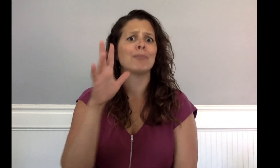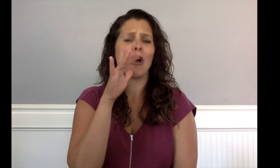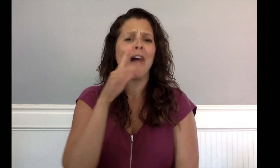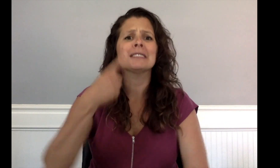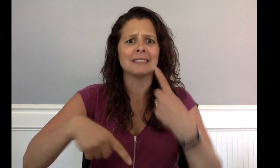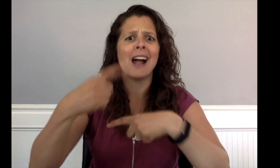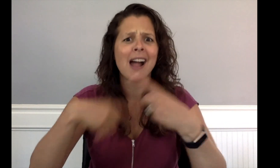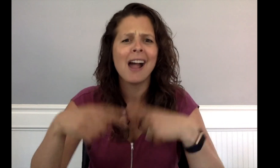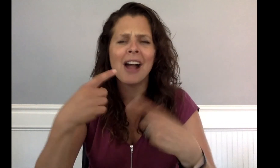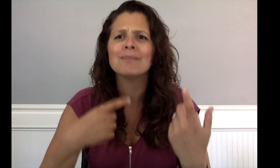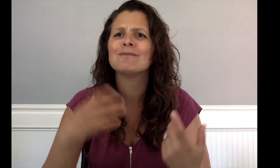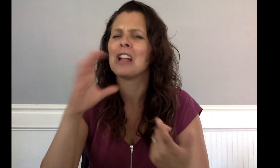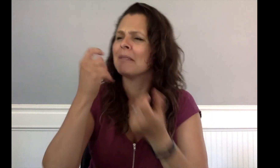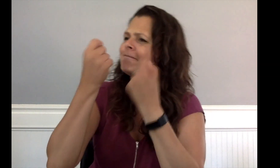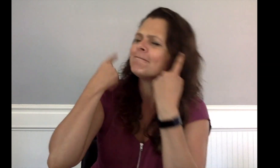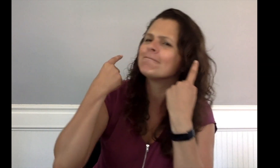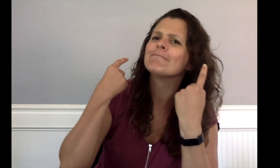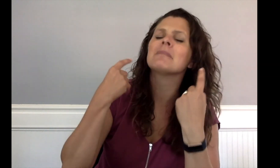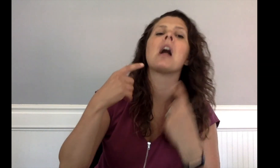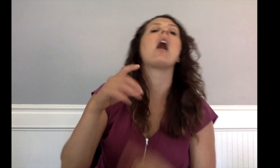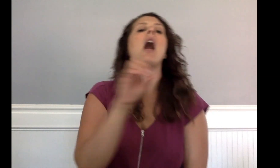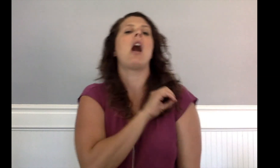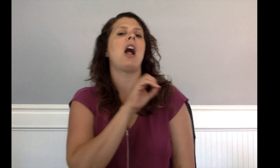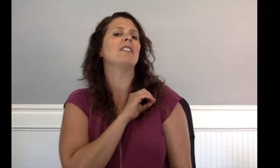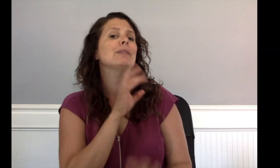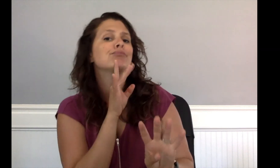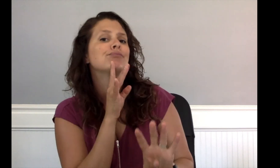Mrs. Castle signed something else.